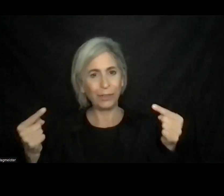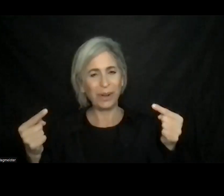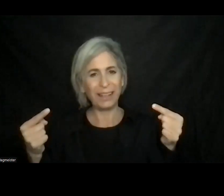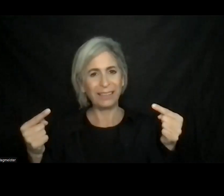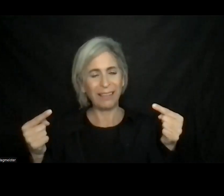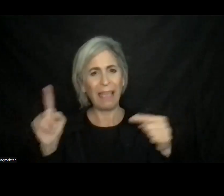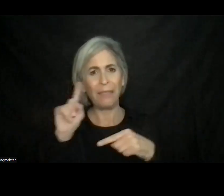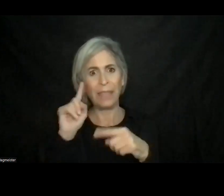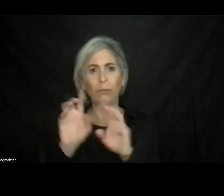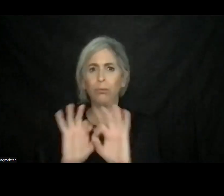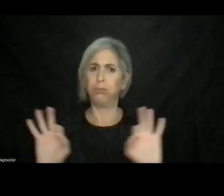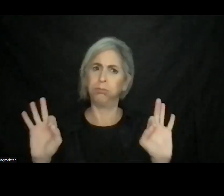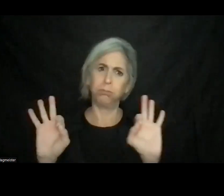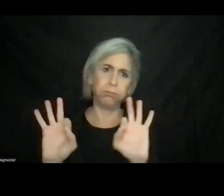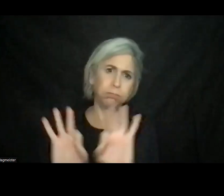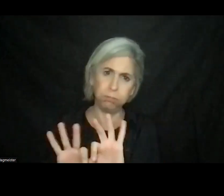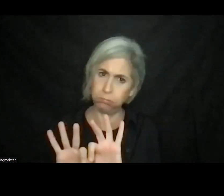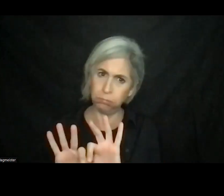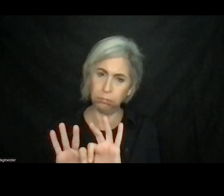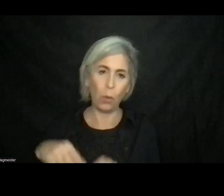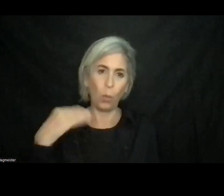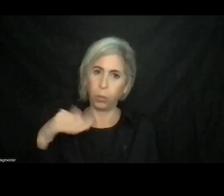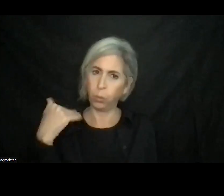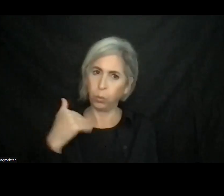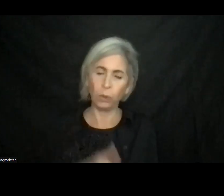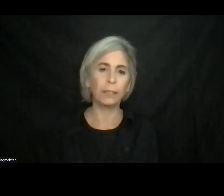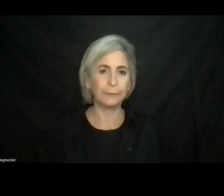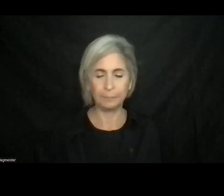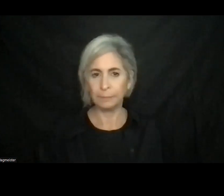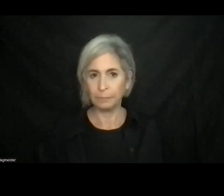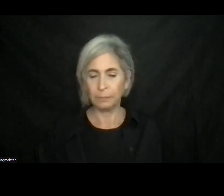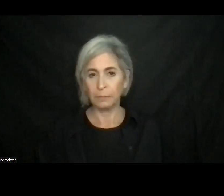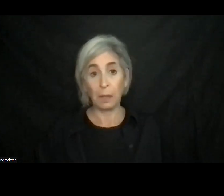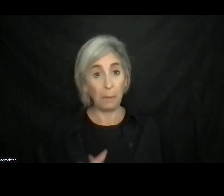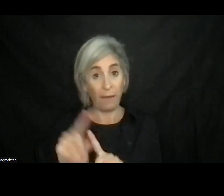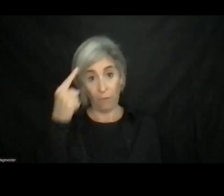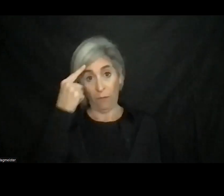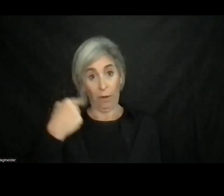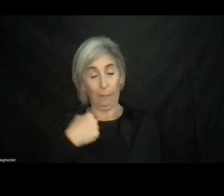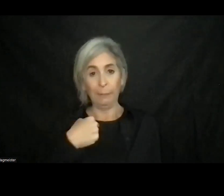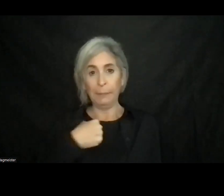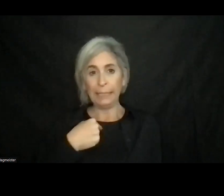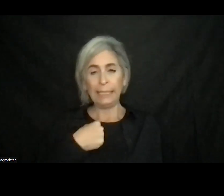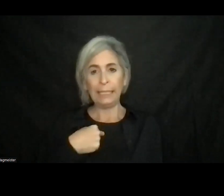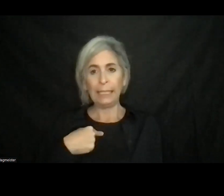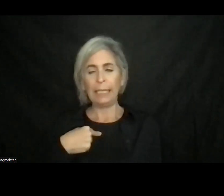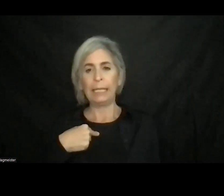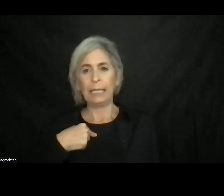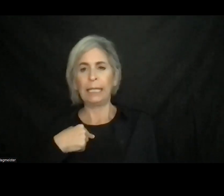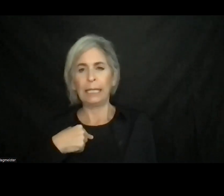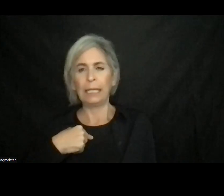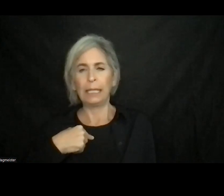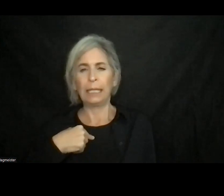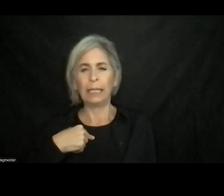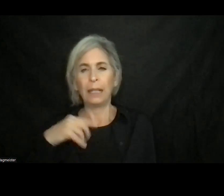important. It is very important. But for me the most important thing in this standard is to